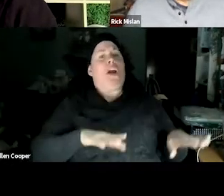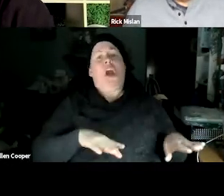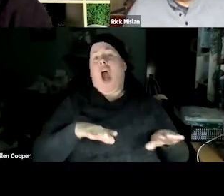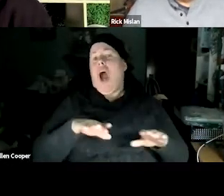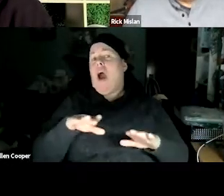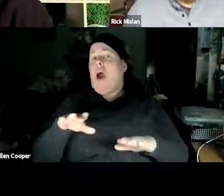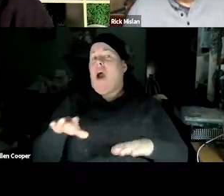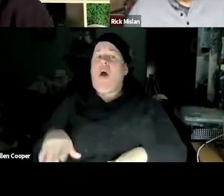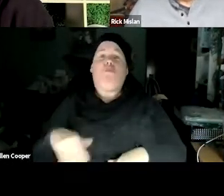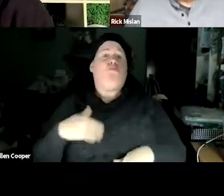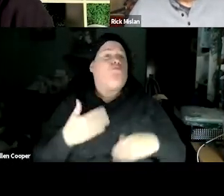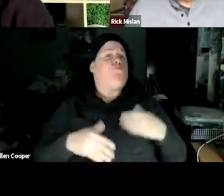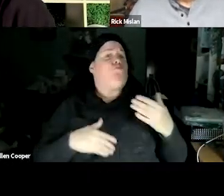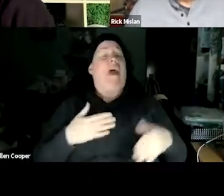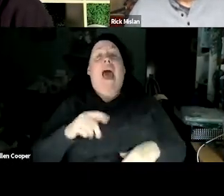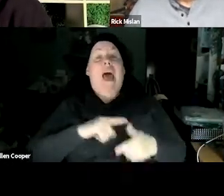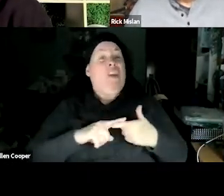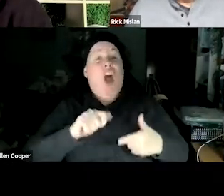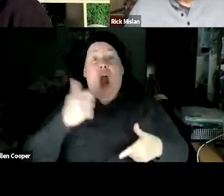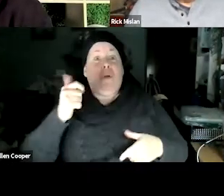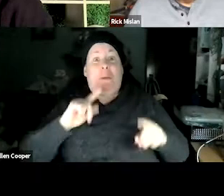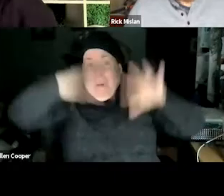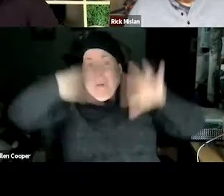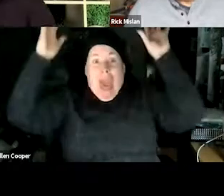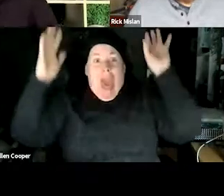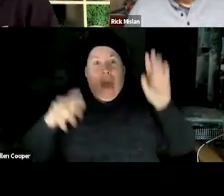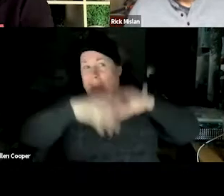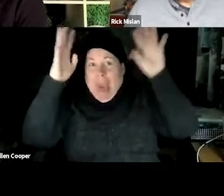CalebBarlow: And then there were people that were just all over the floor because crisis decision